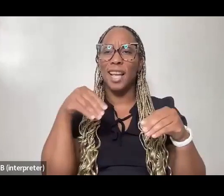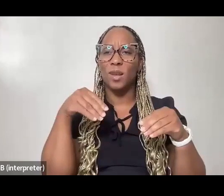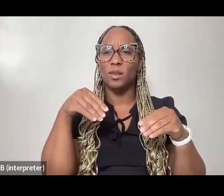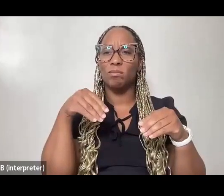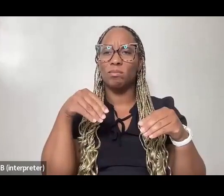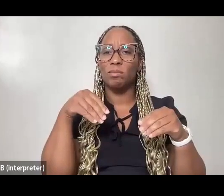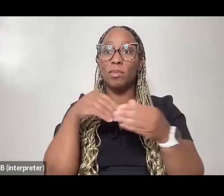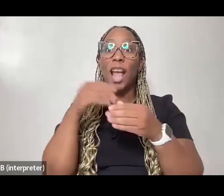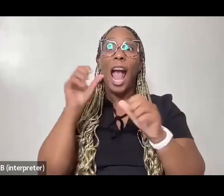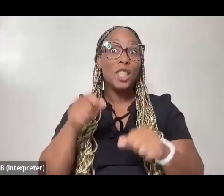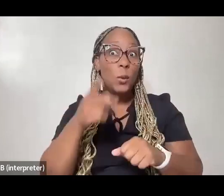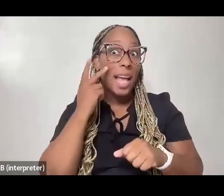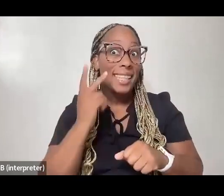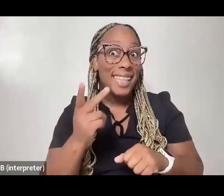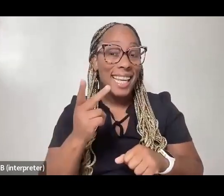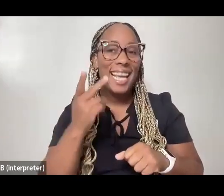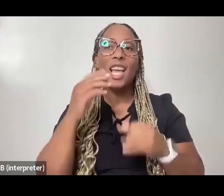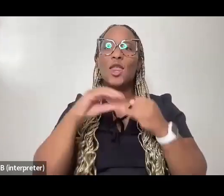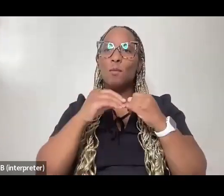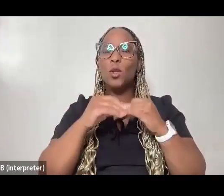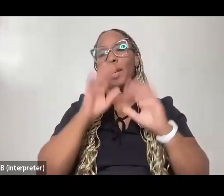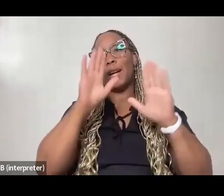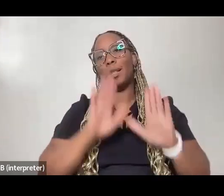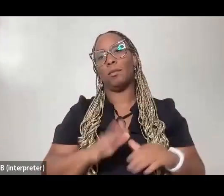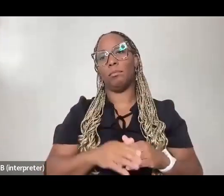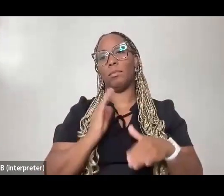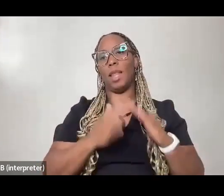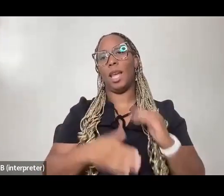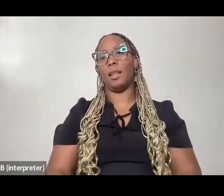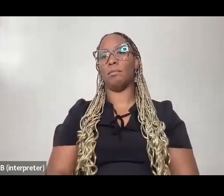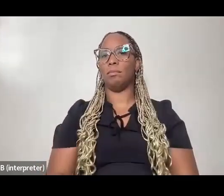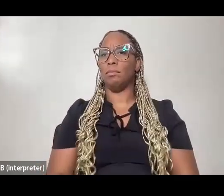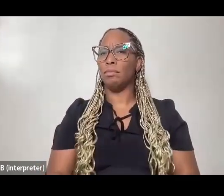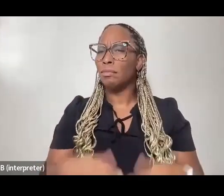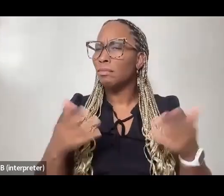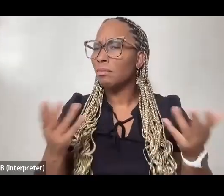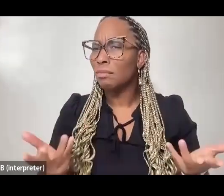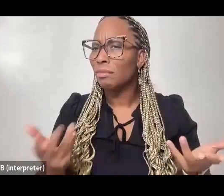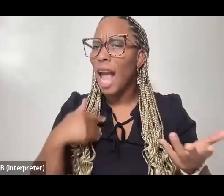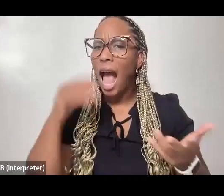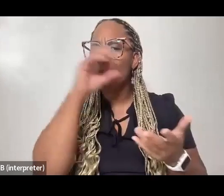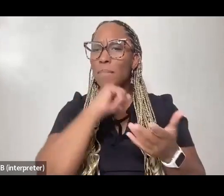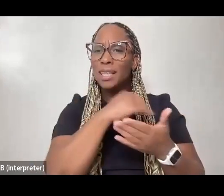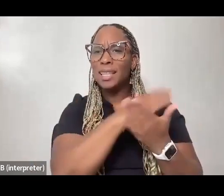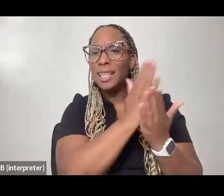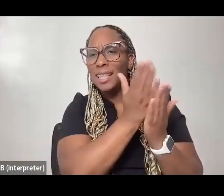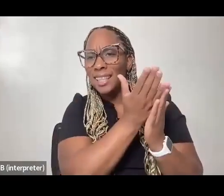As. As you can see the hoopers did great. The end. I mean, I'm missing a whole lot of information here.